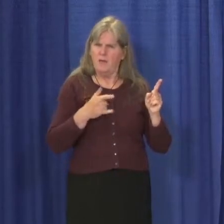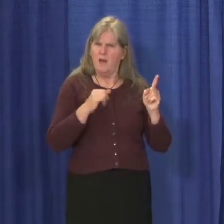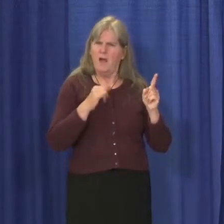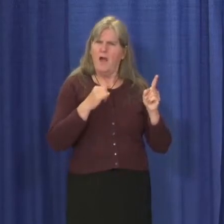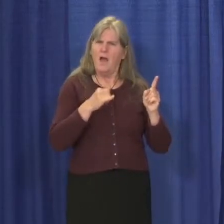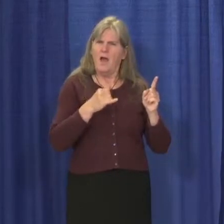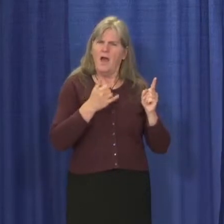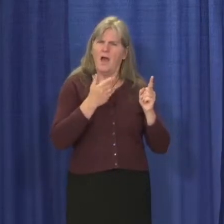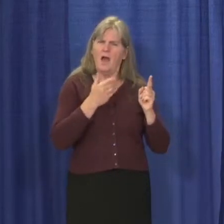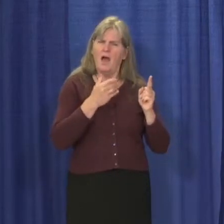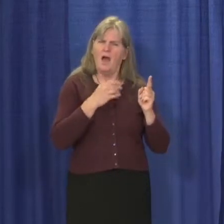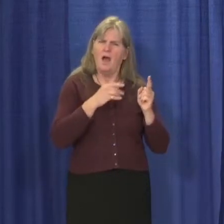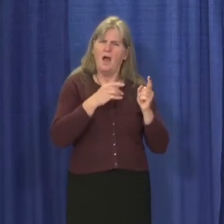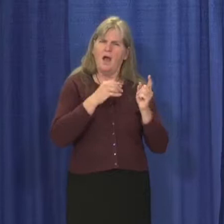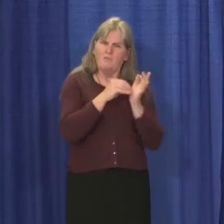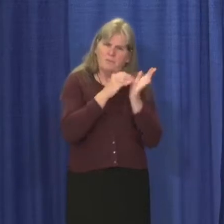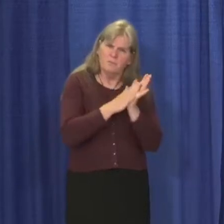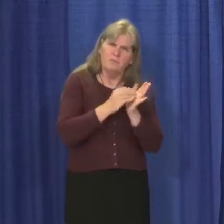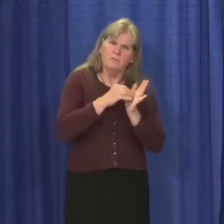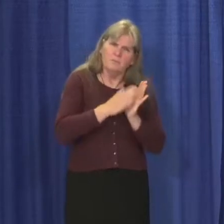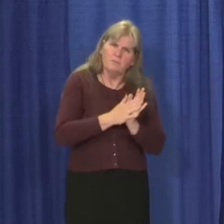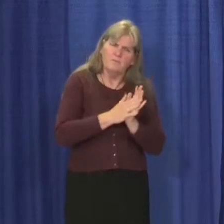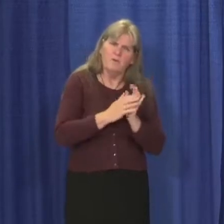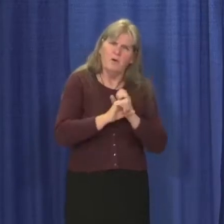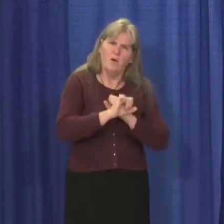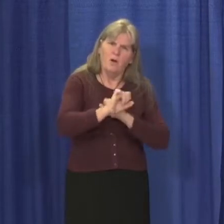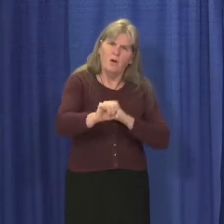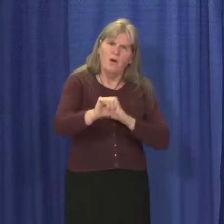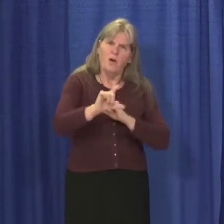COVID or continuous symptoms and if their support for those